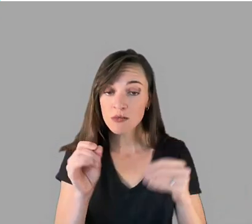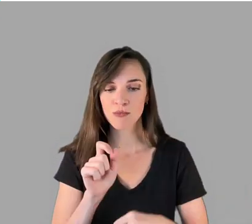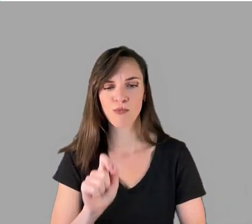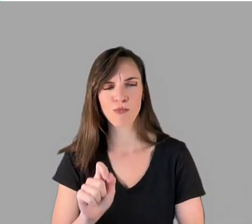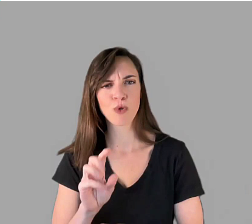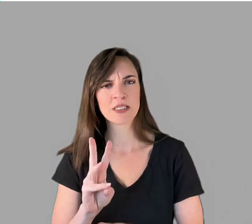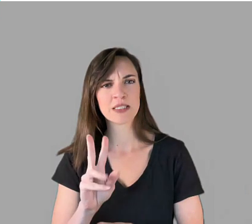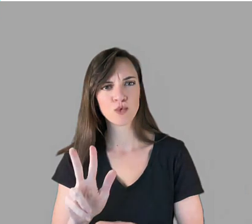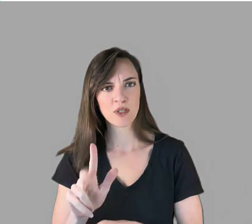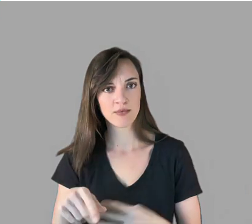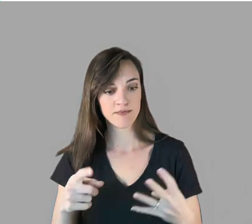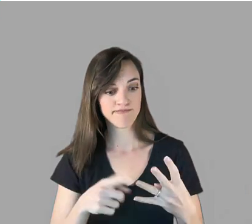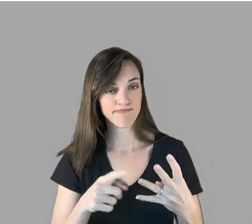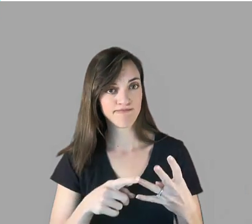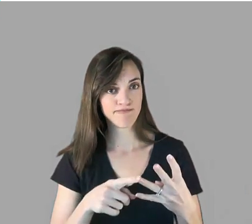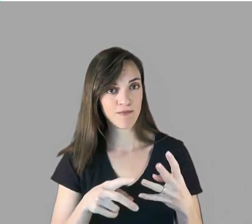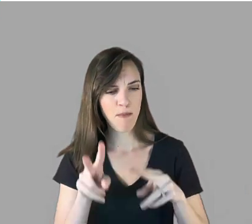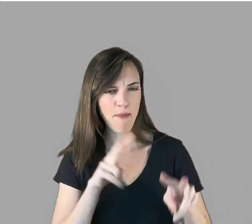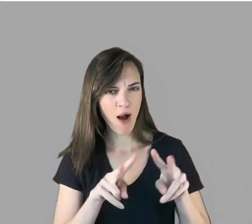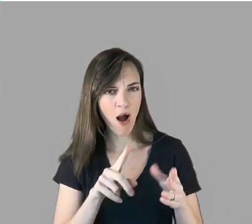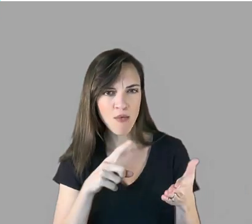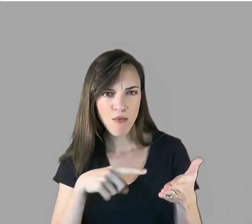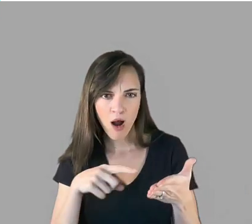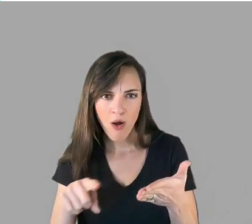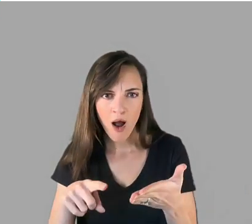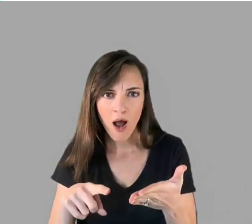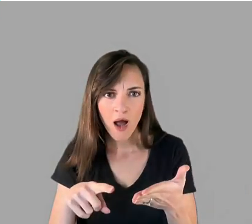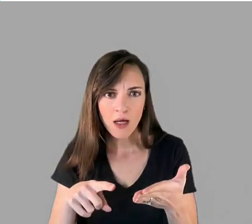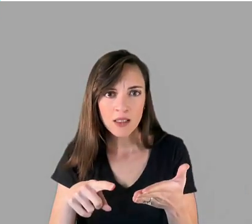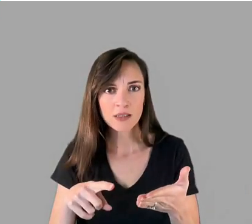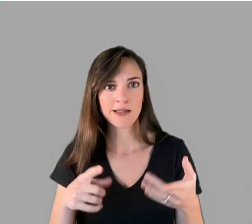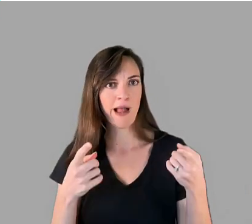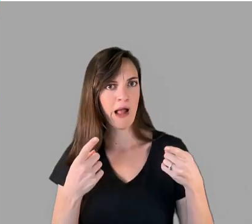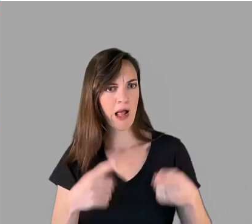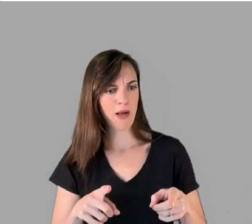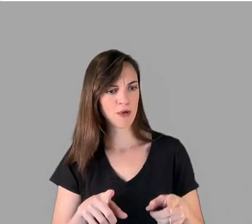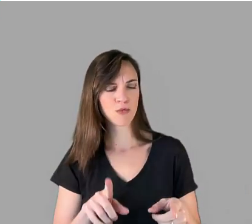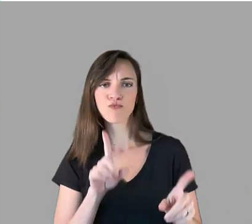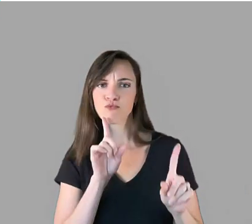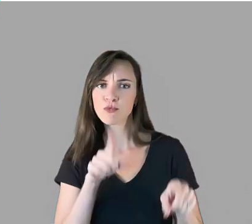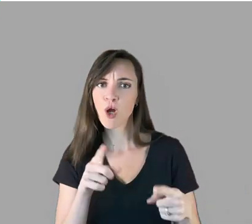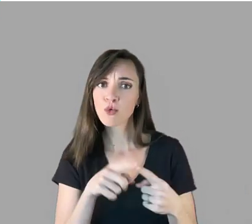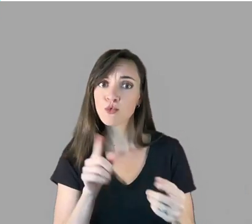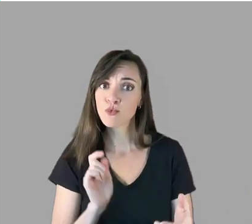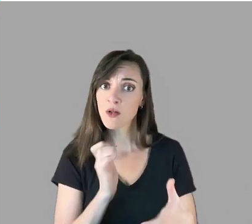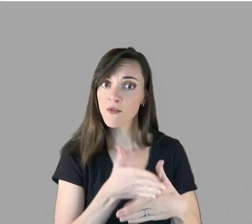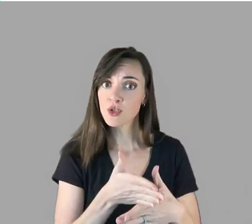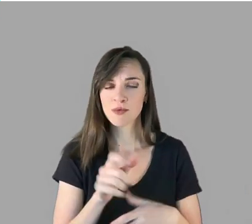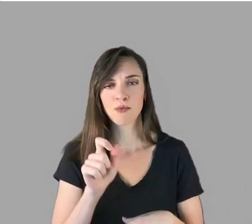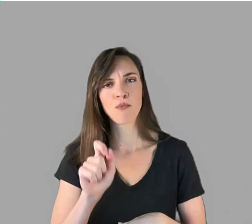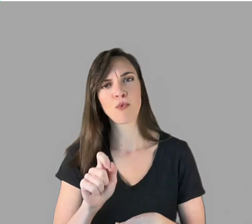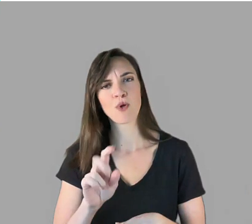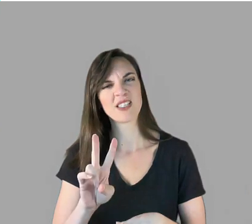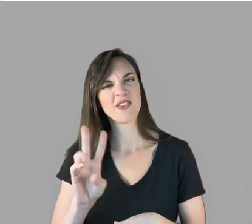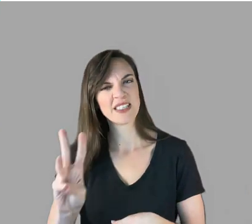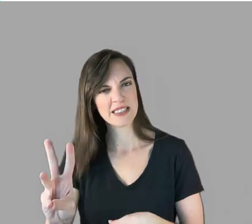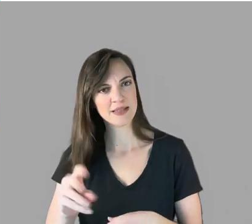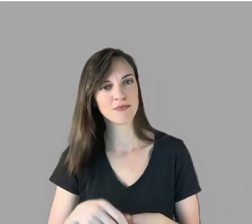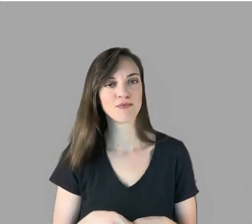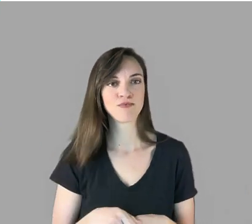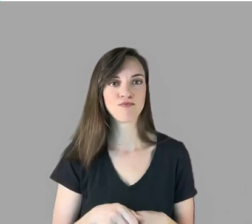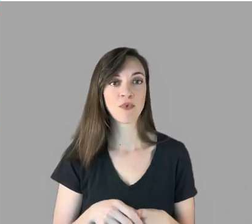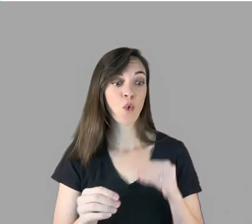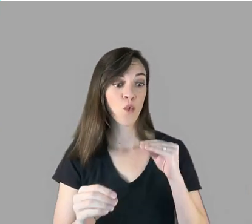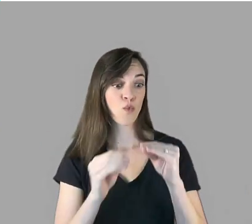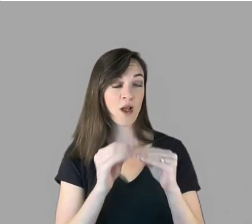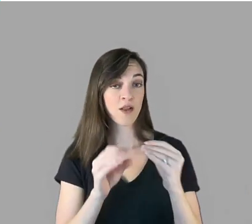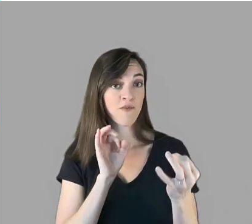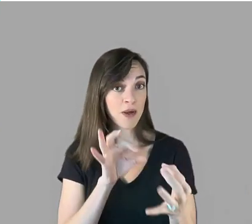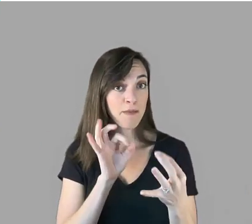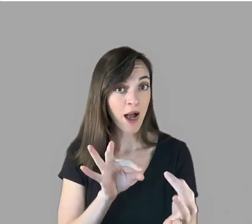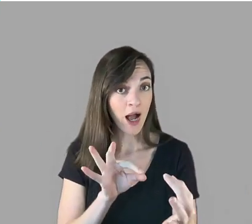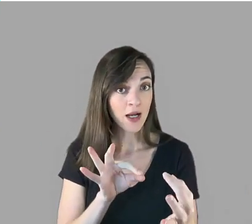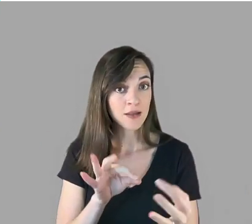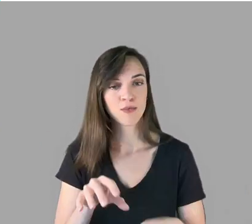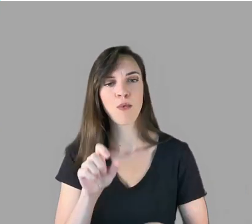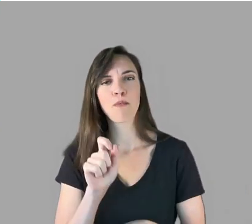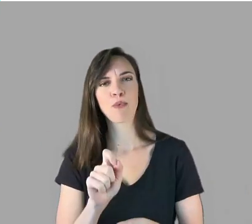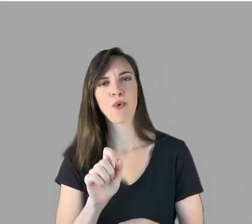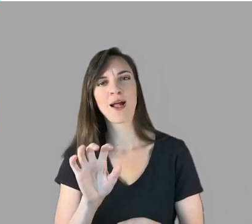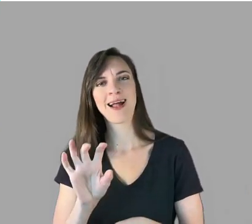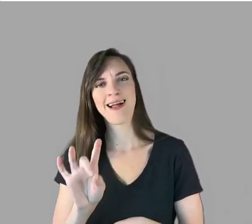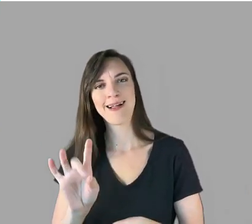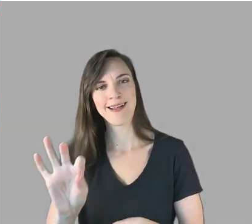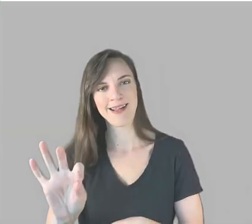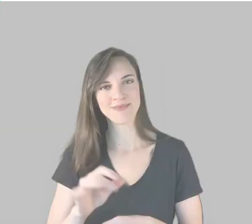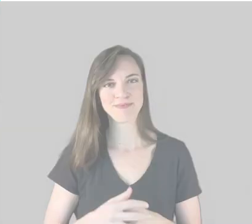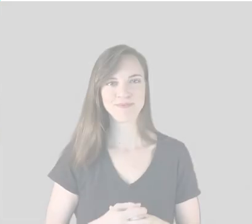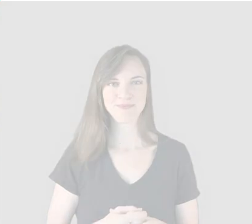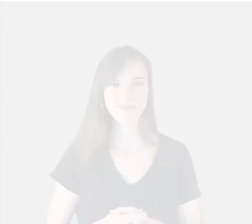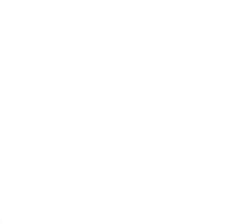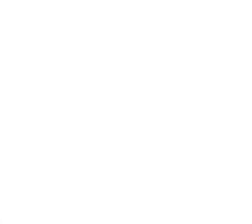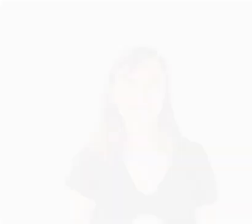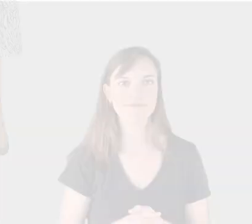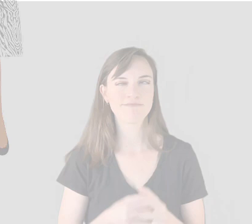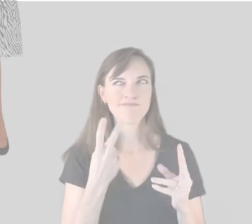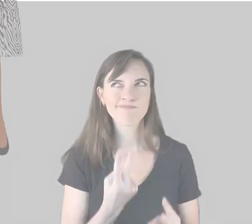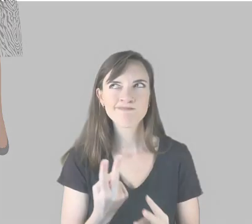progress through response to intervention at .76, and corrective feedback at .89.